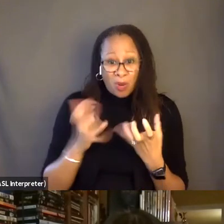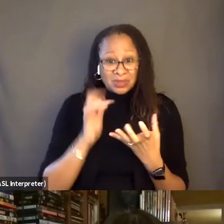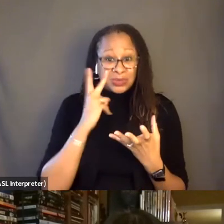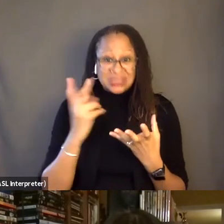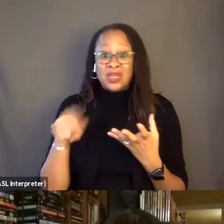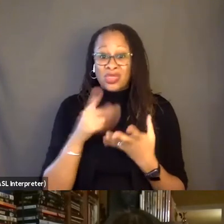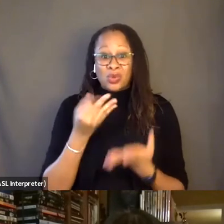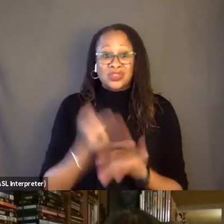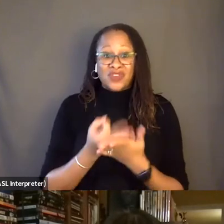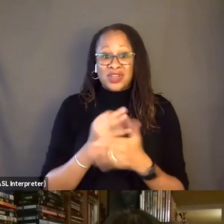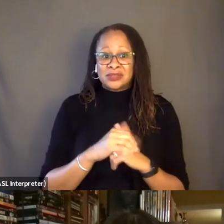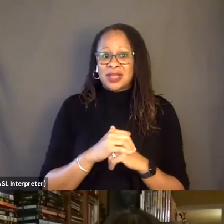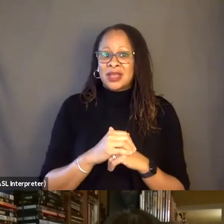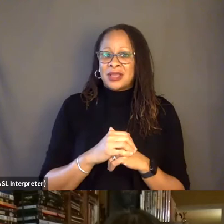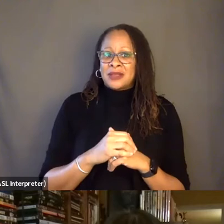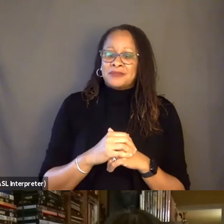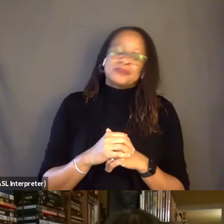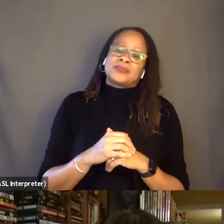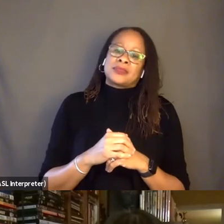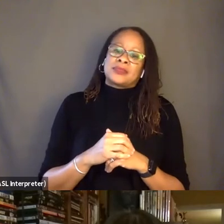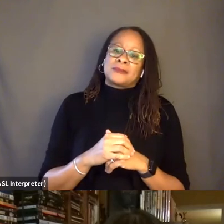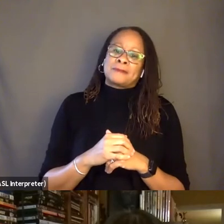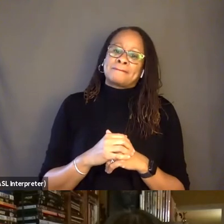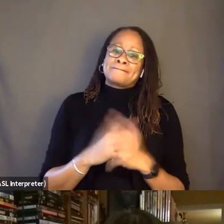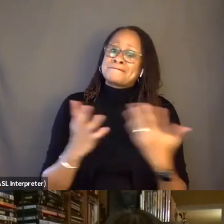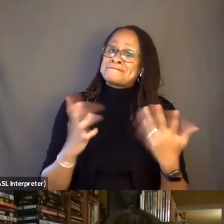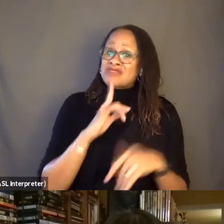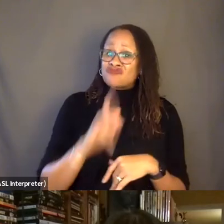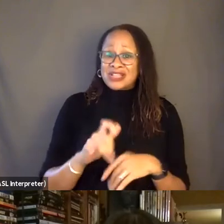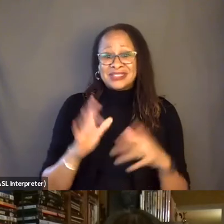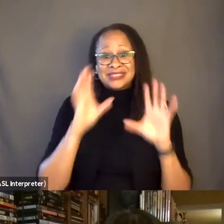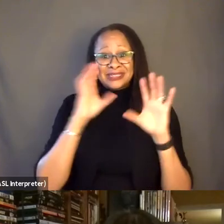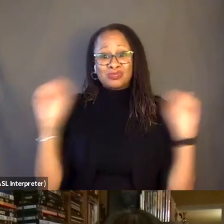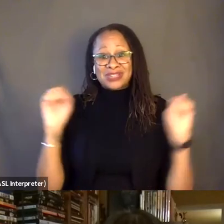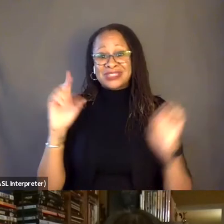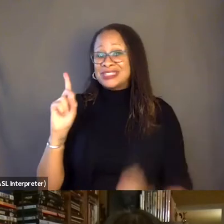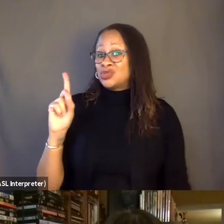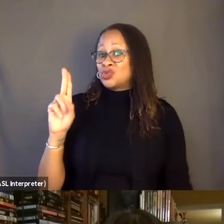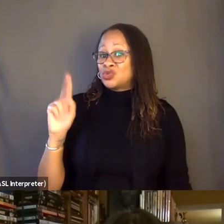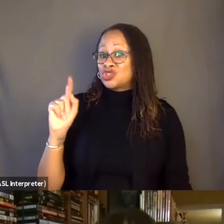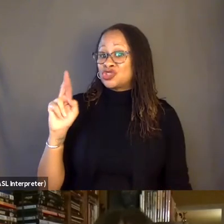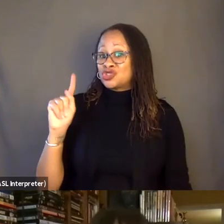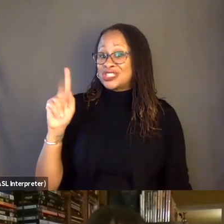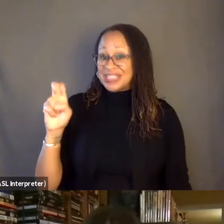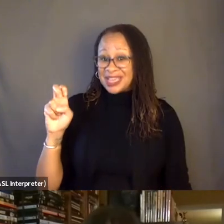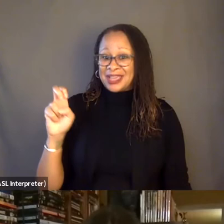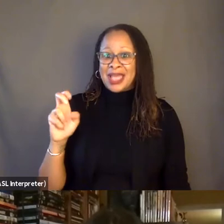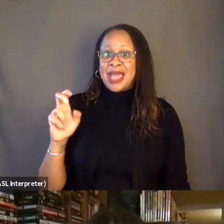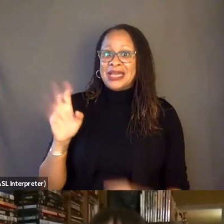And the kinds of, look, I mean, it's really President Duterte's fault that we got all these awards!